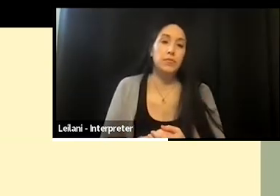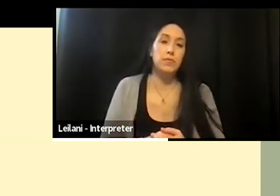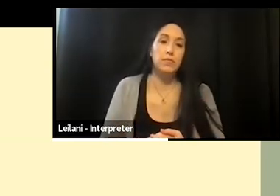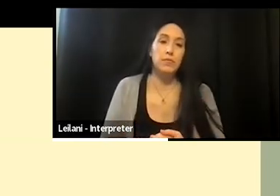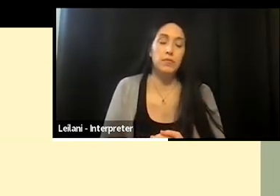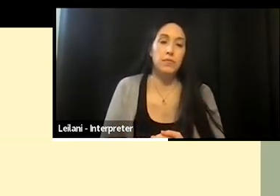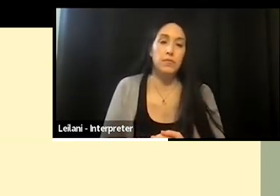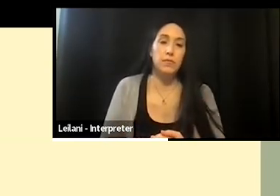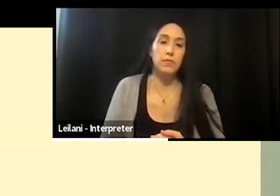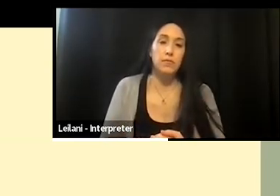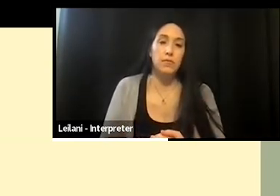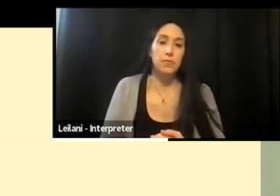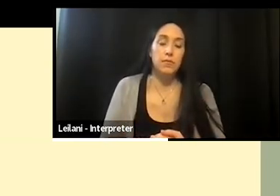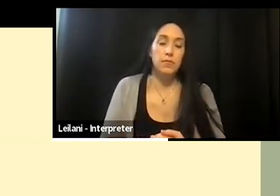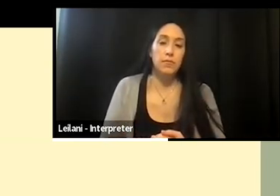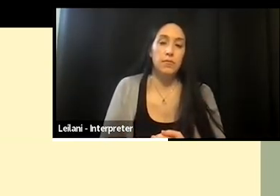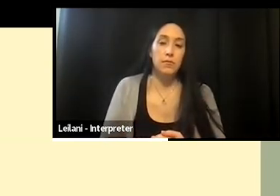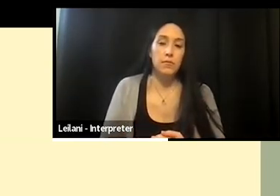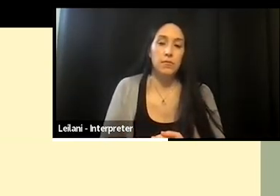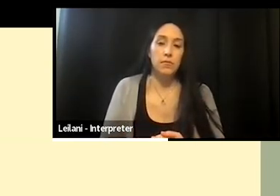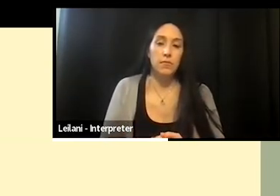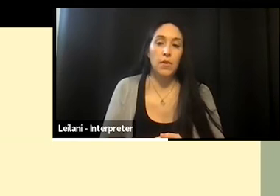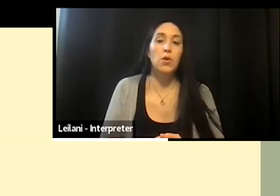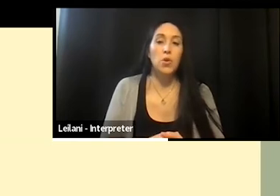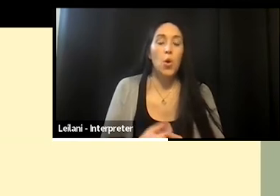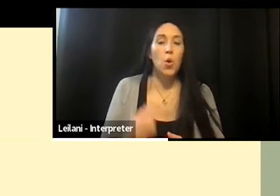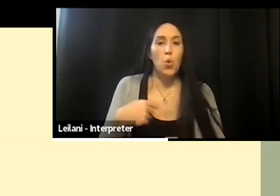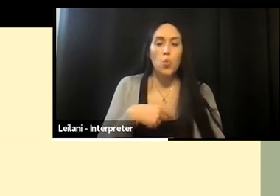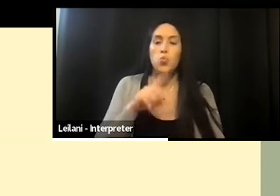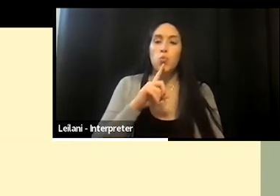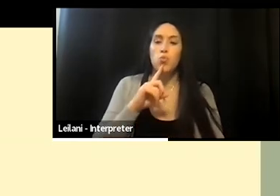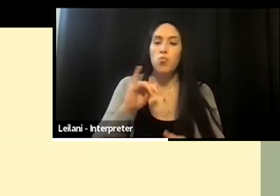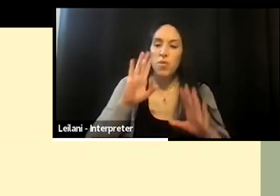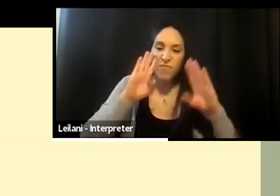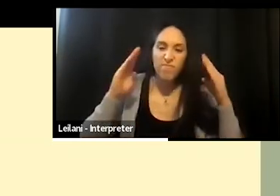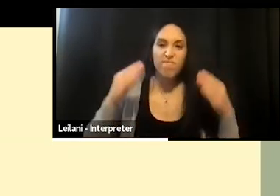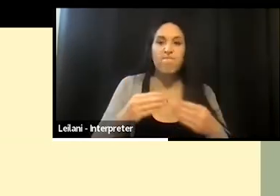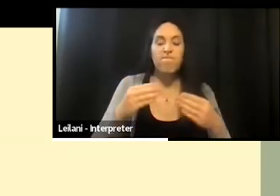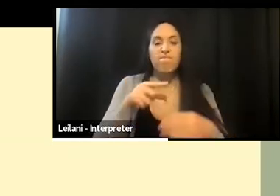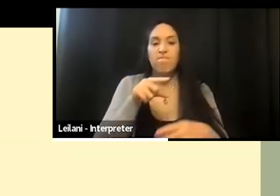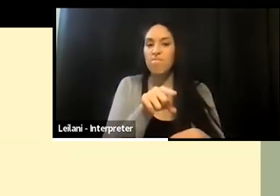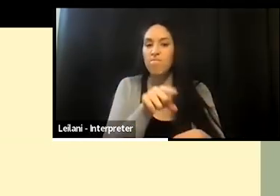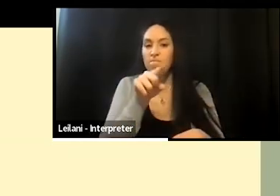and really into nuts and bolts and practical implications of what all of these topics mean